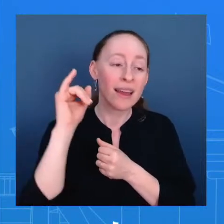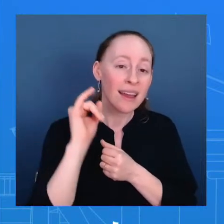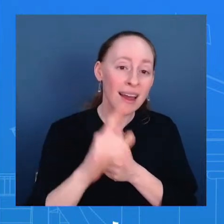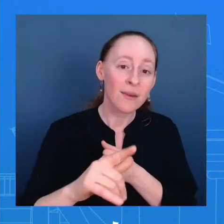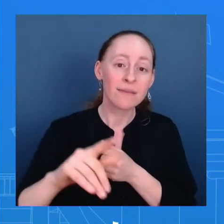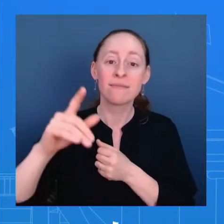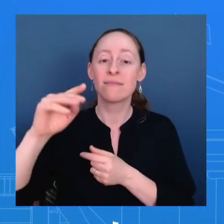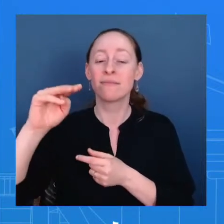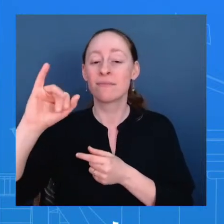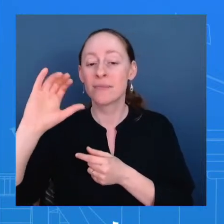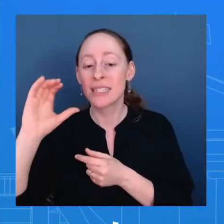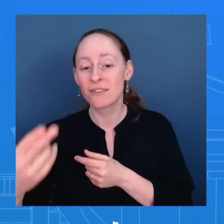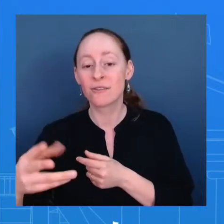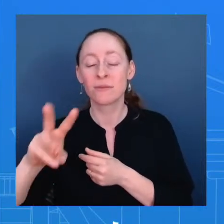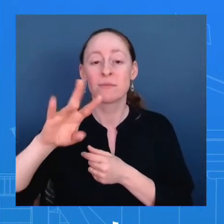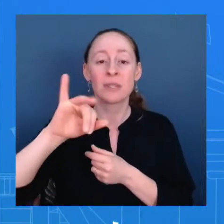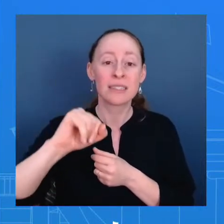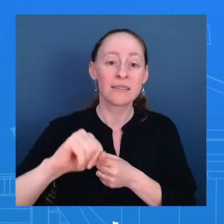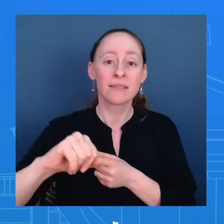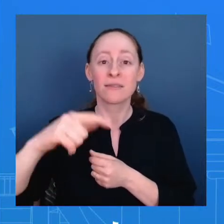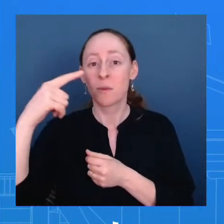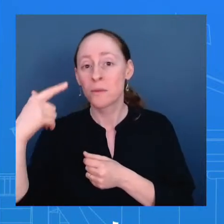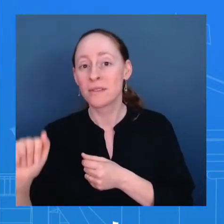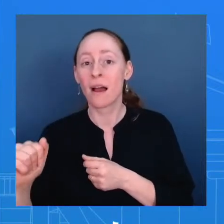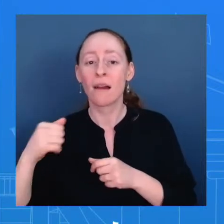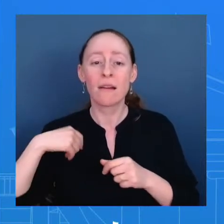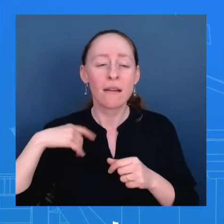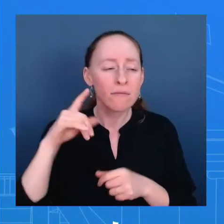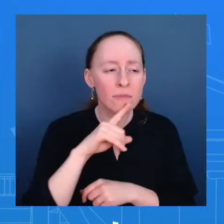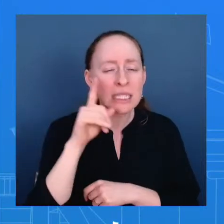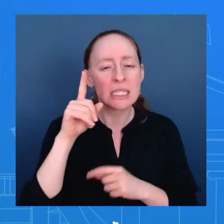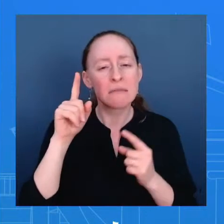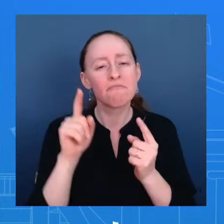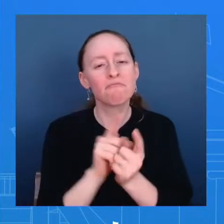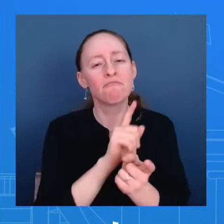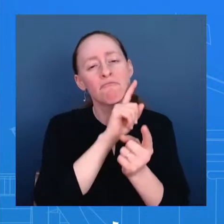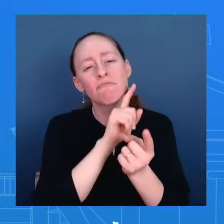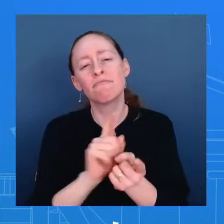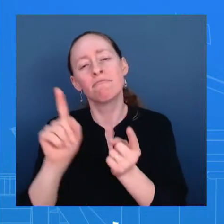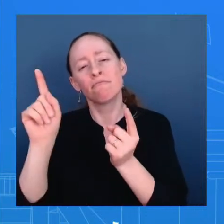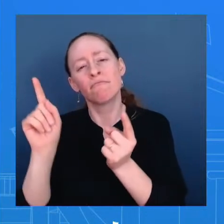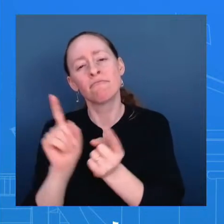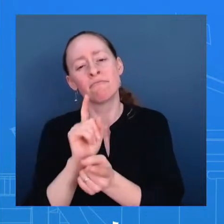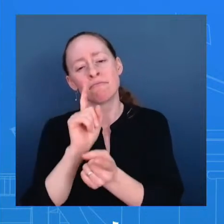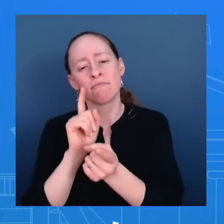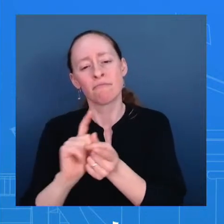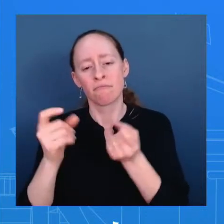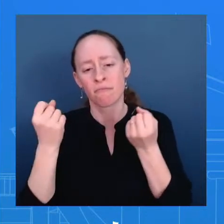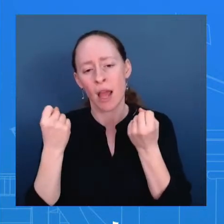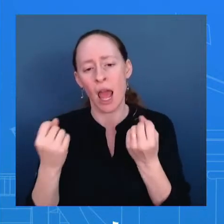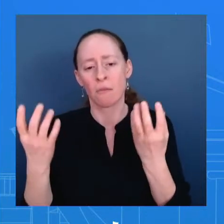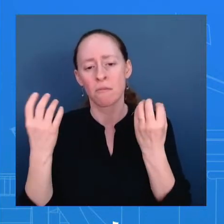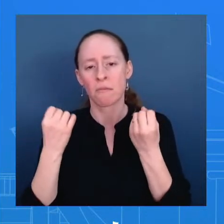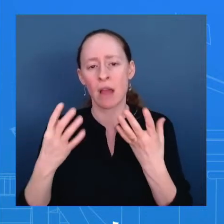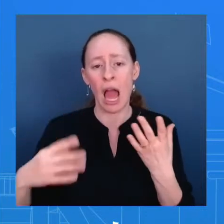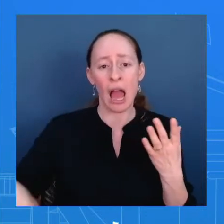and listened to people talk about the impact of -- of amazing things, like the criminal justice reforms and social reforms the President has led on